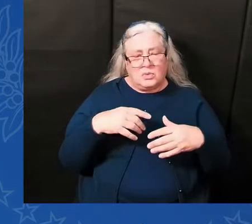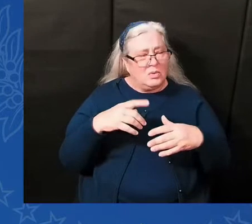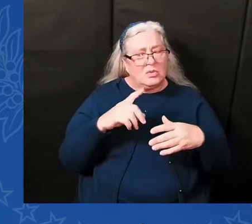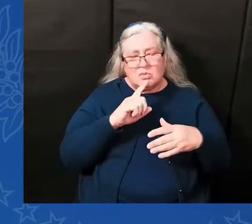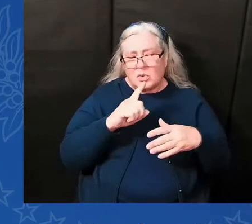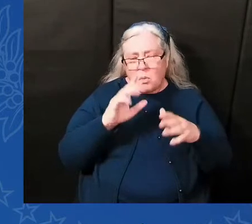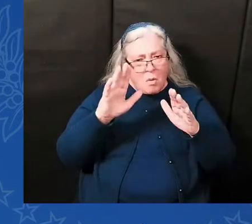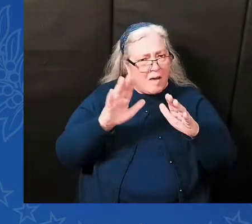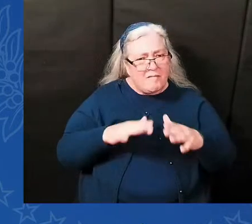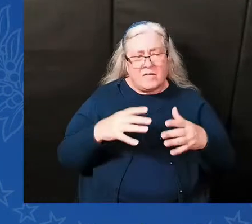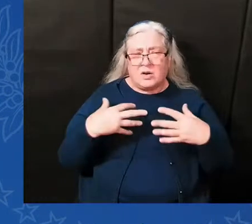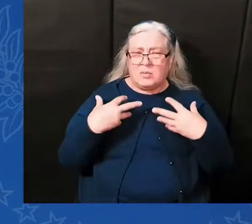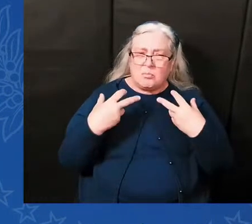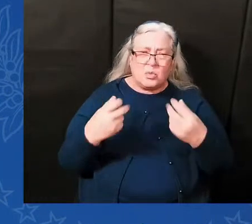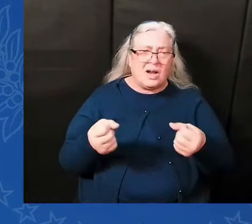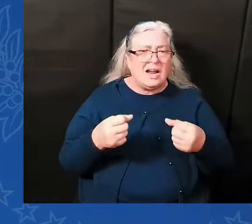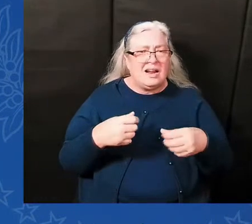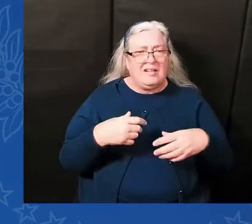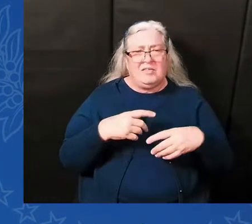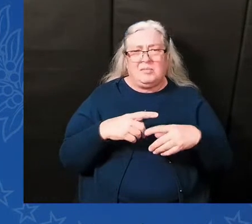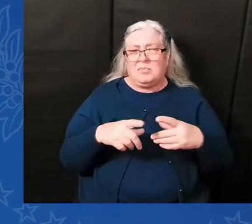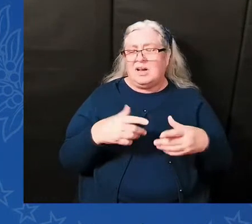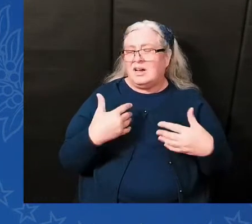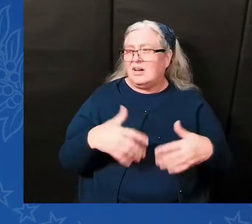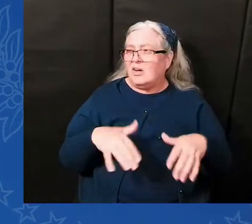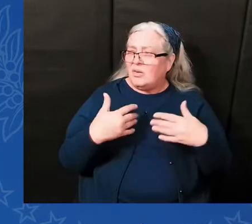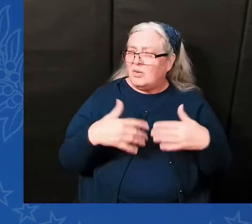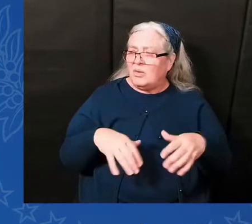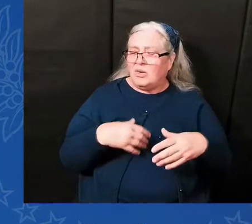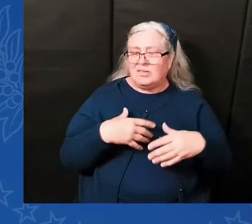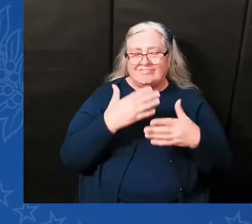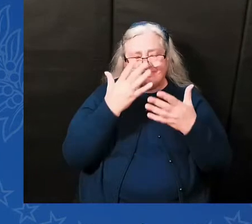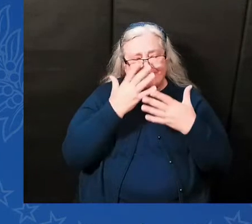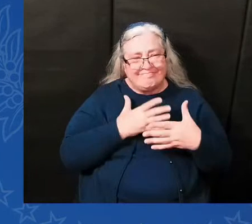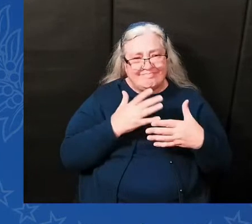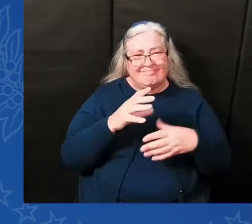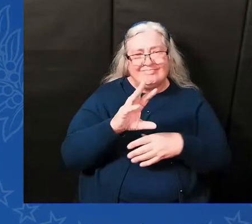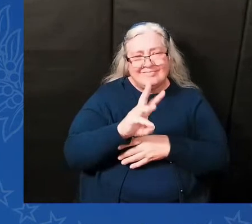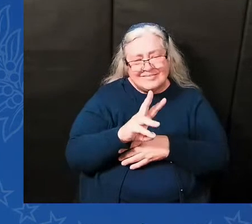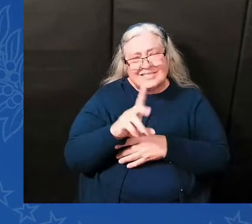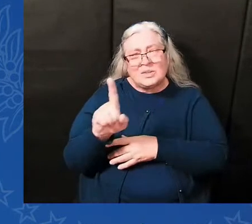firefighters' deaths in the United States. And I've had far too many firefighter funerals